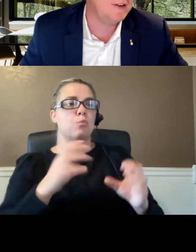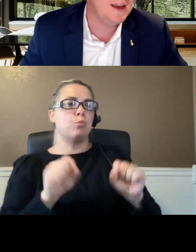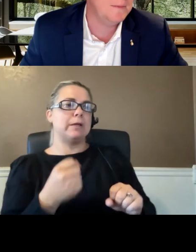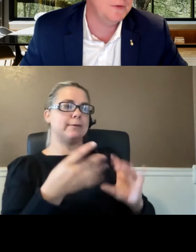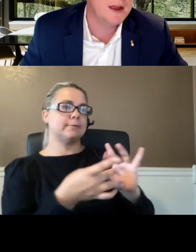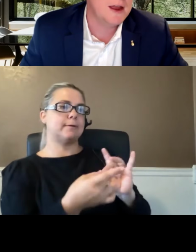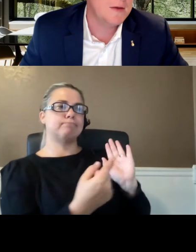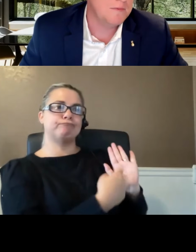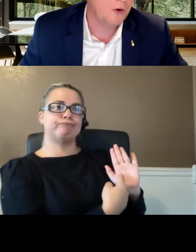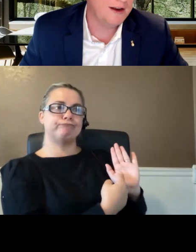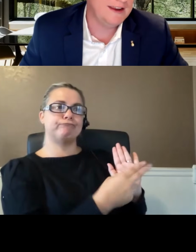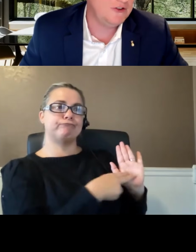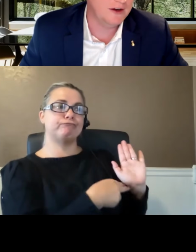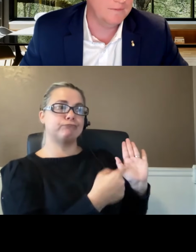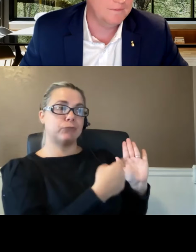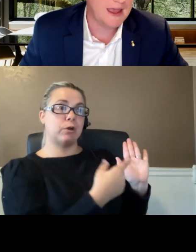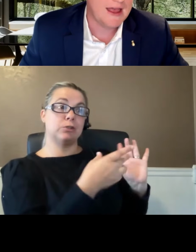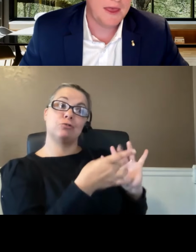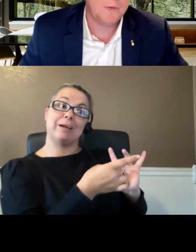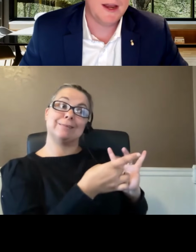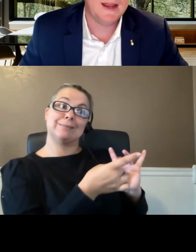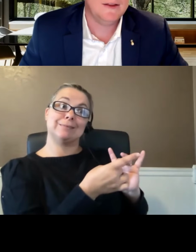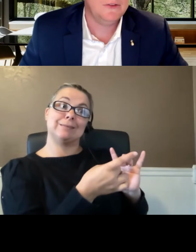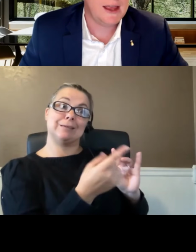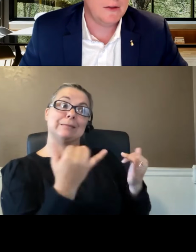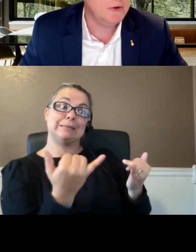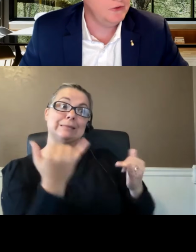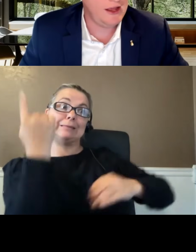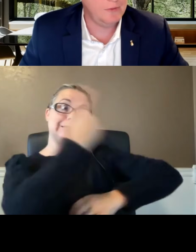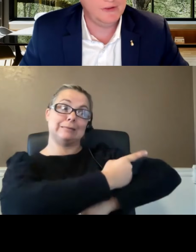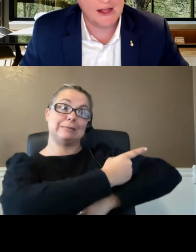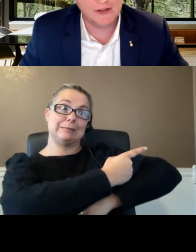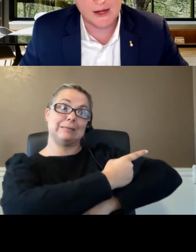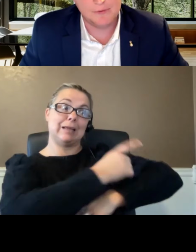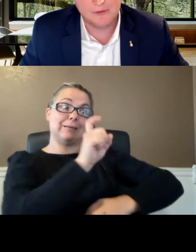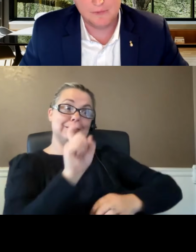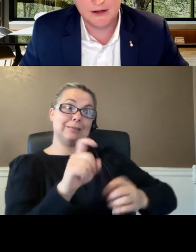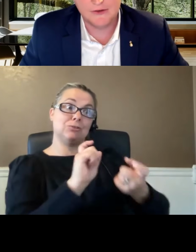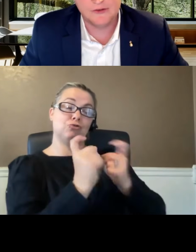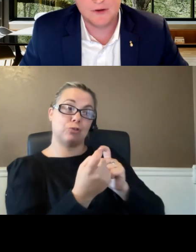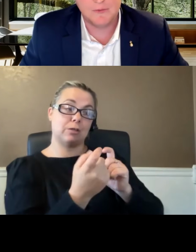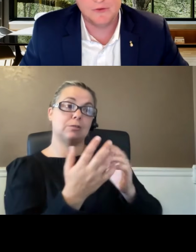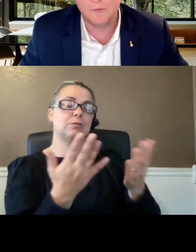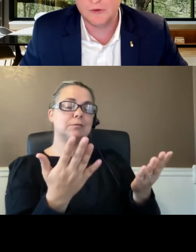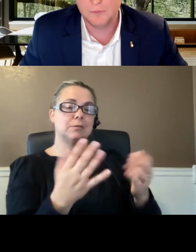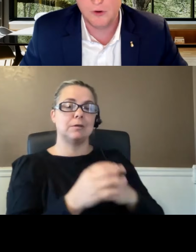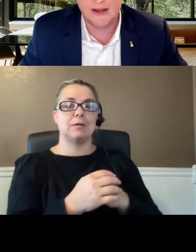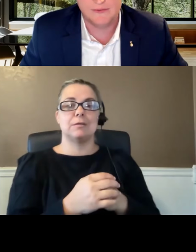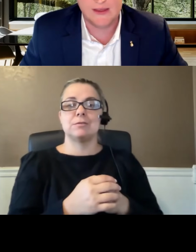product teams more attention than when a sale, new sale, was held up because somebody was was putting